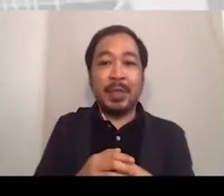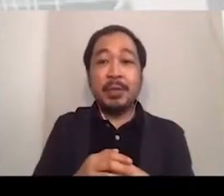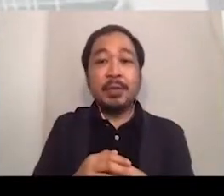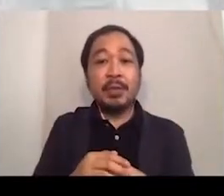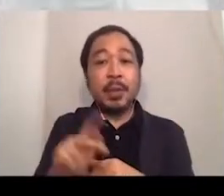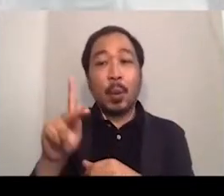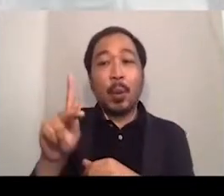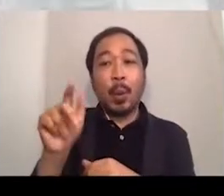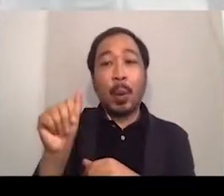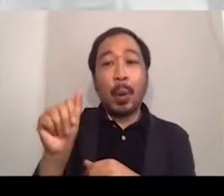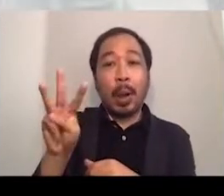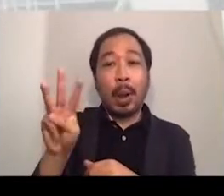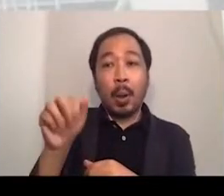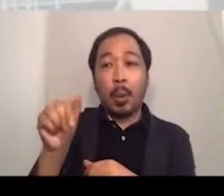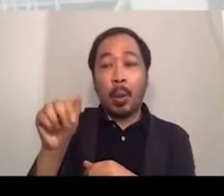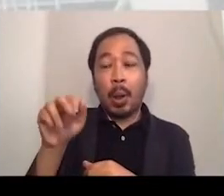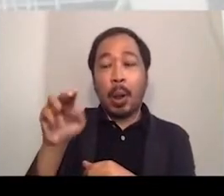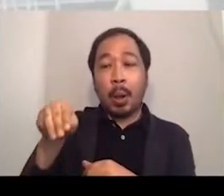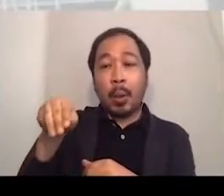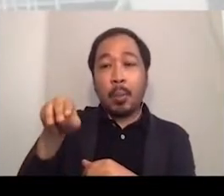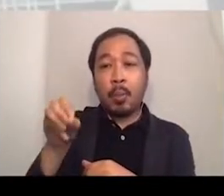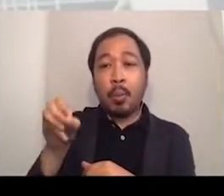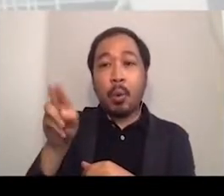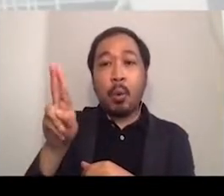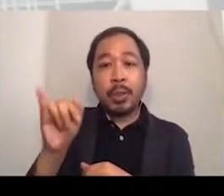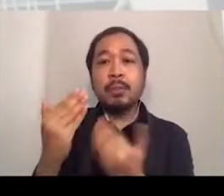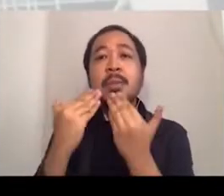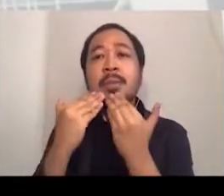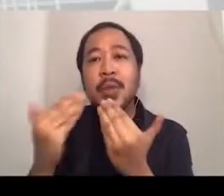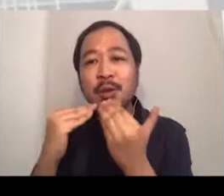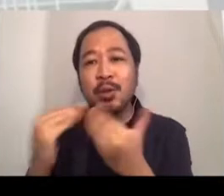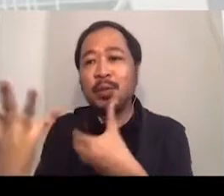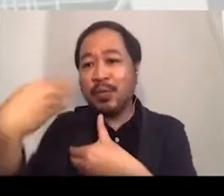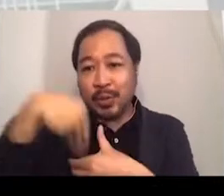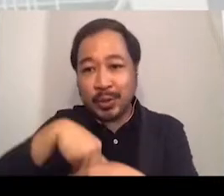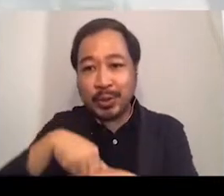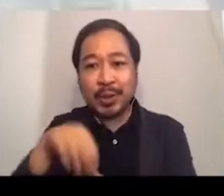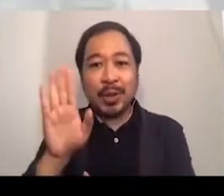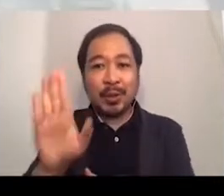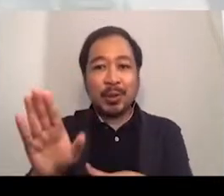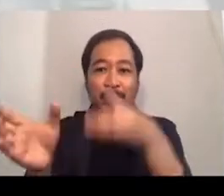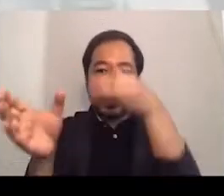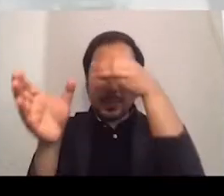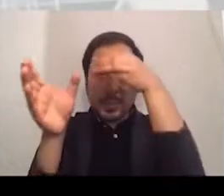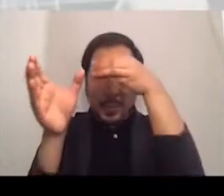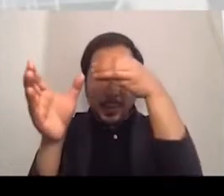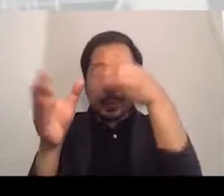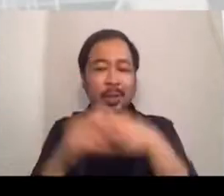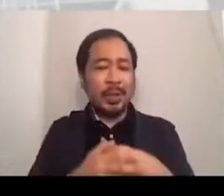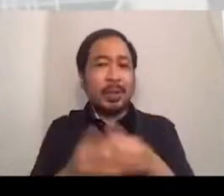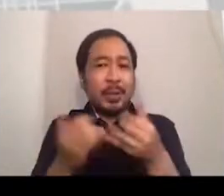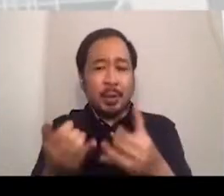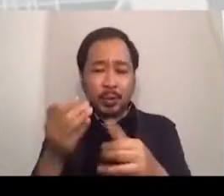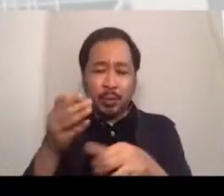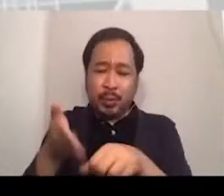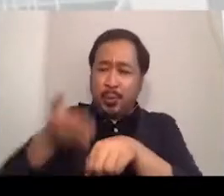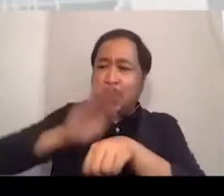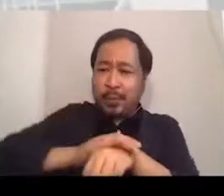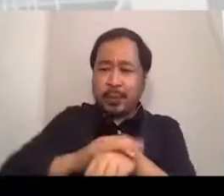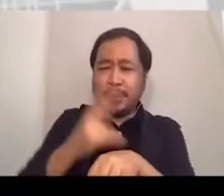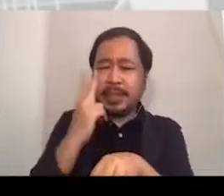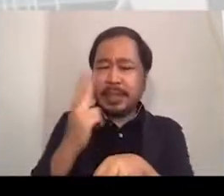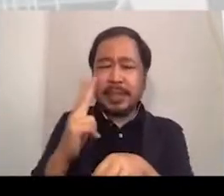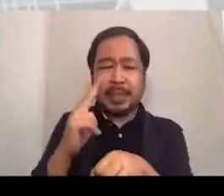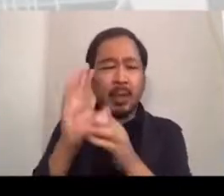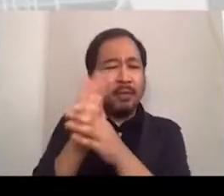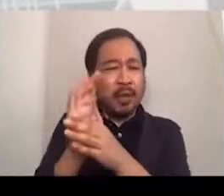We saw in the video what a critical role in the accessibility and information plays, especially during a pandemic.